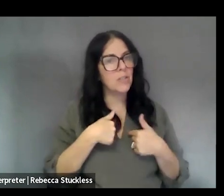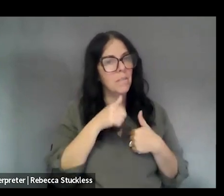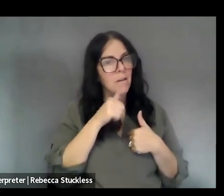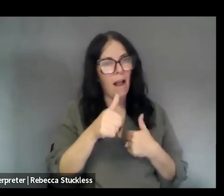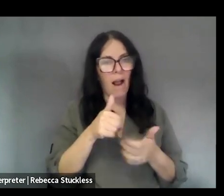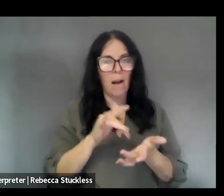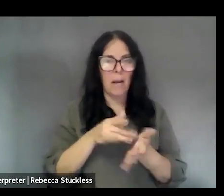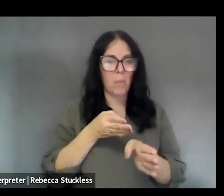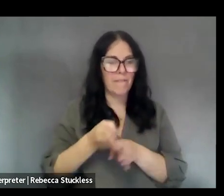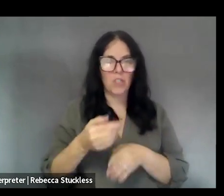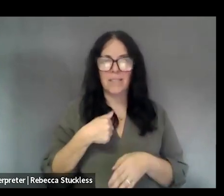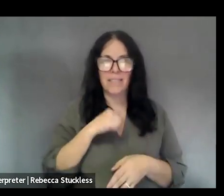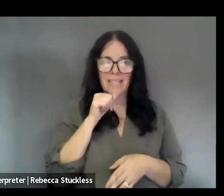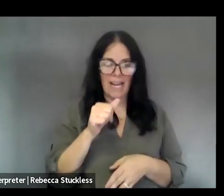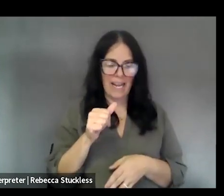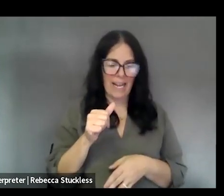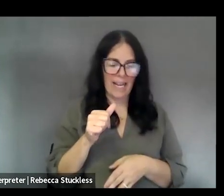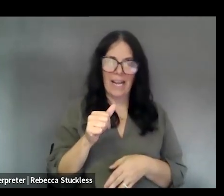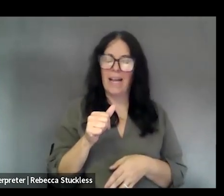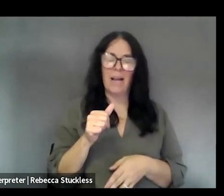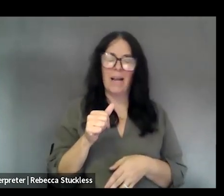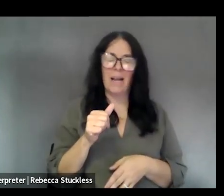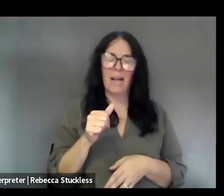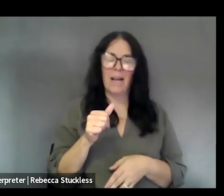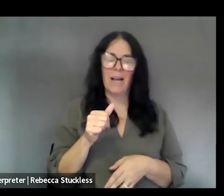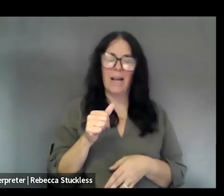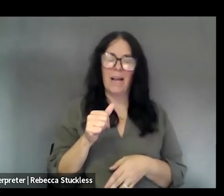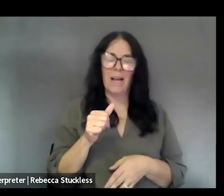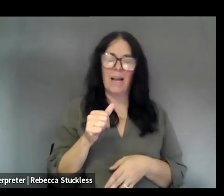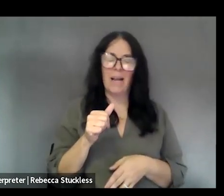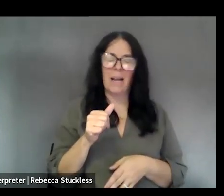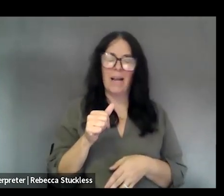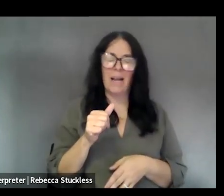I just spend a lot of time in doctor's offices so